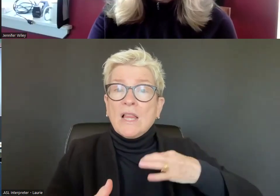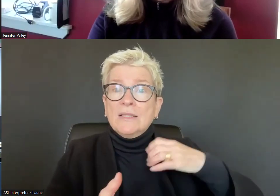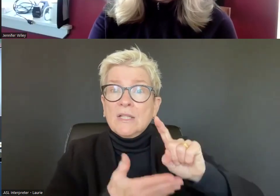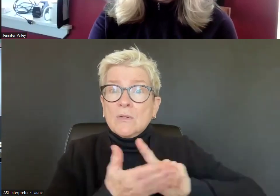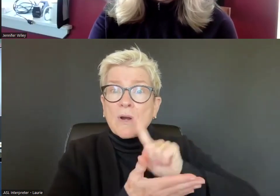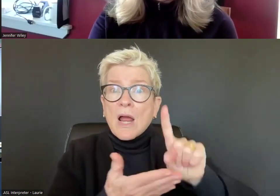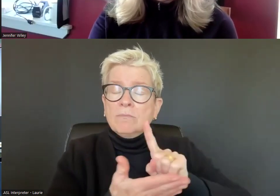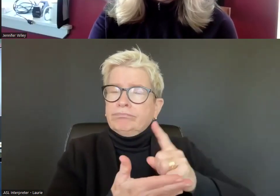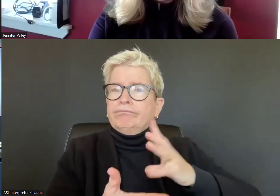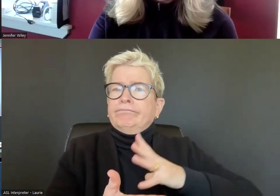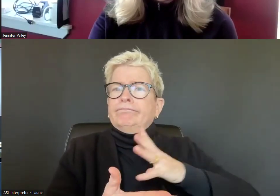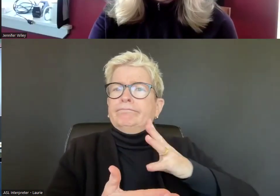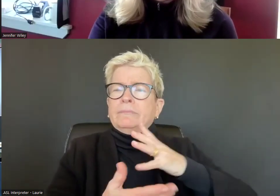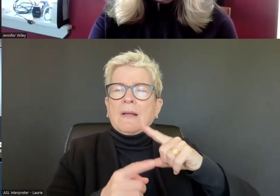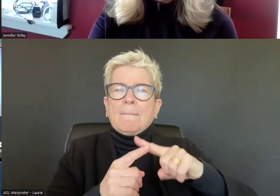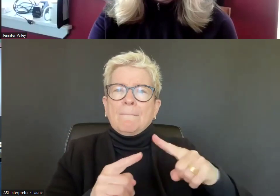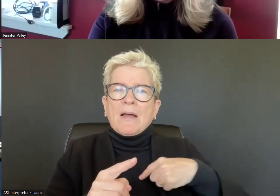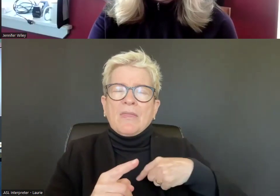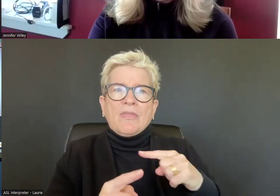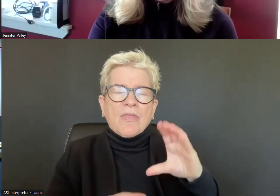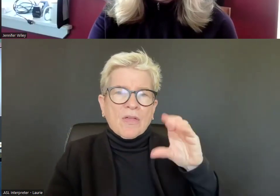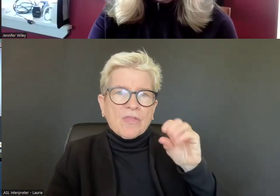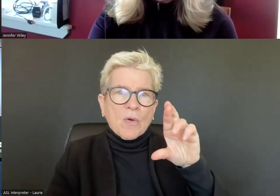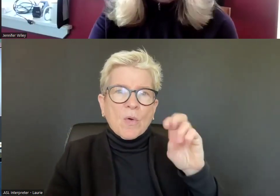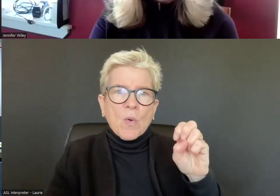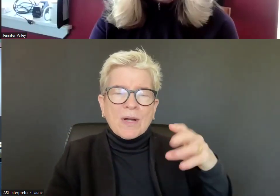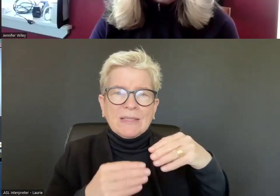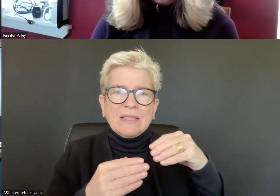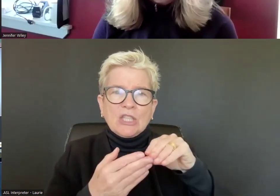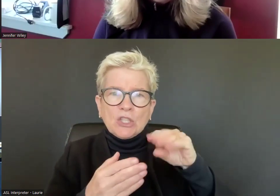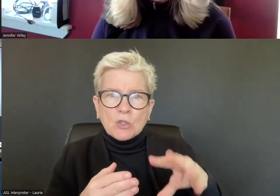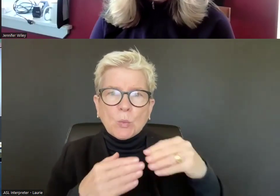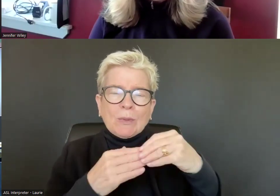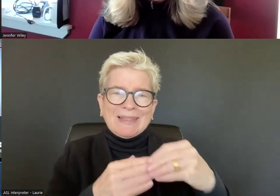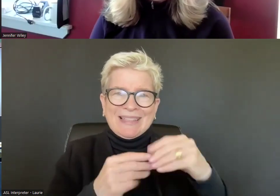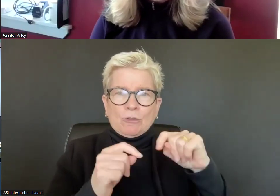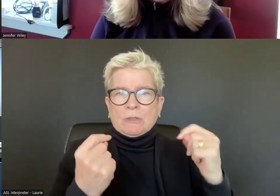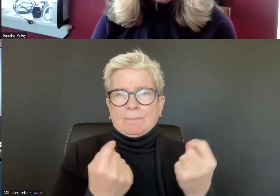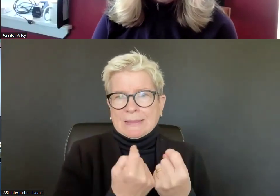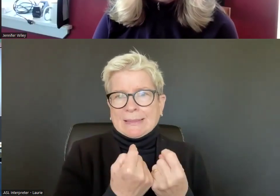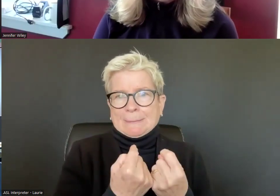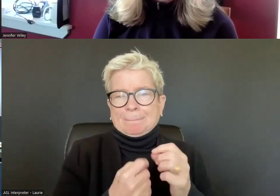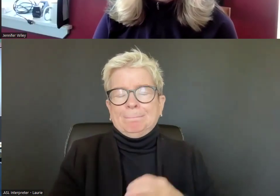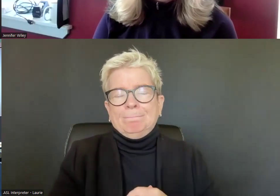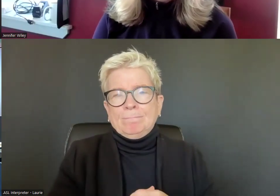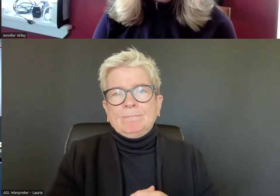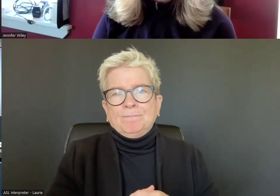but the core is the leadership, student leadership team that we have at the school.